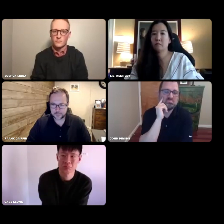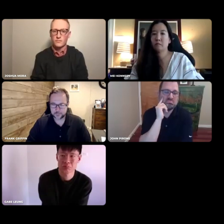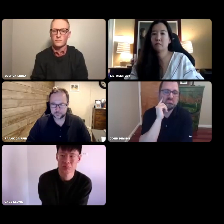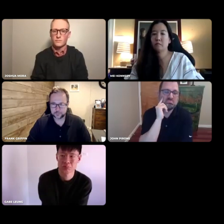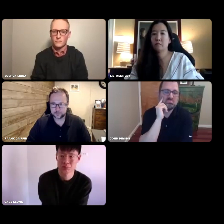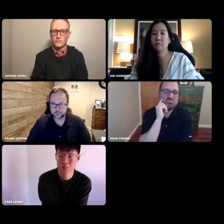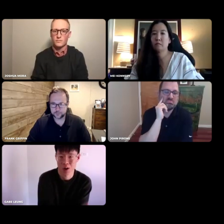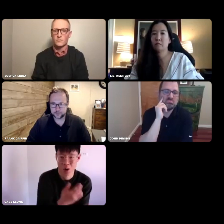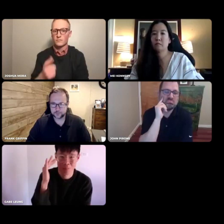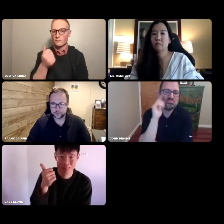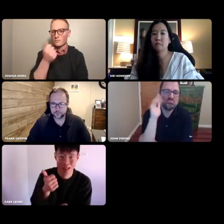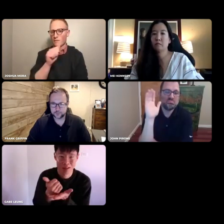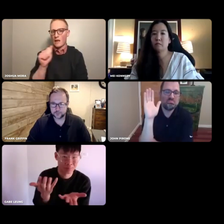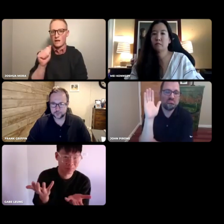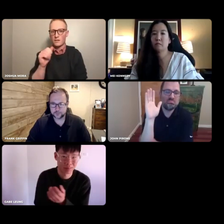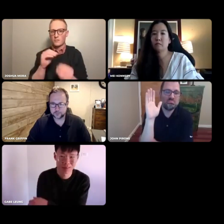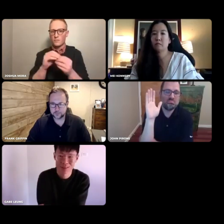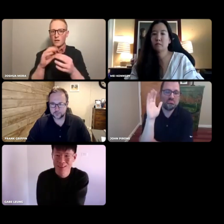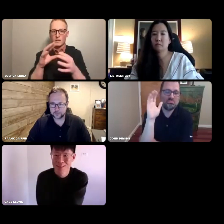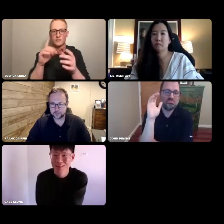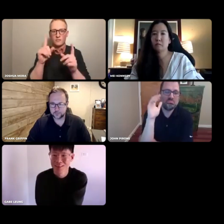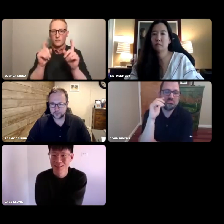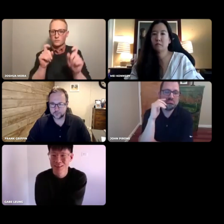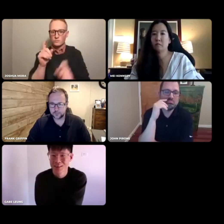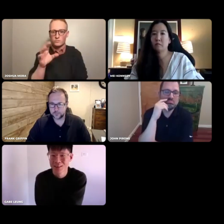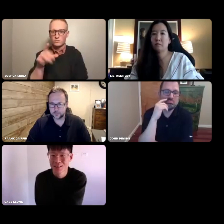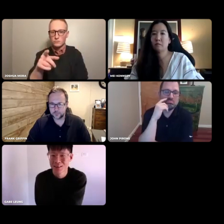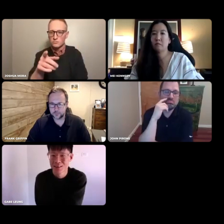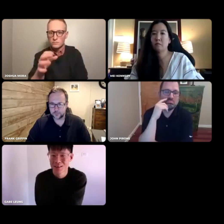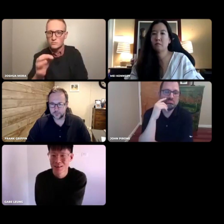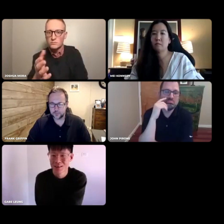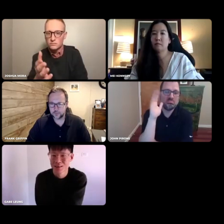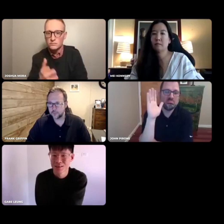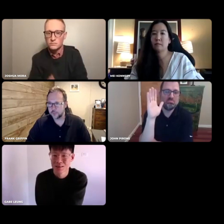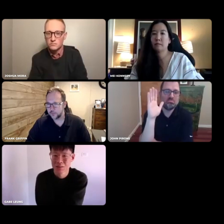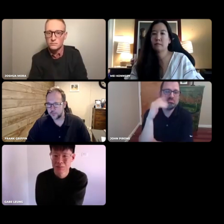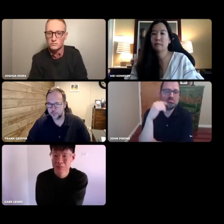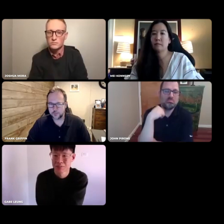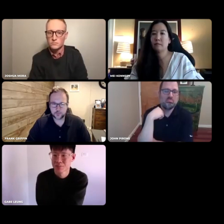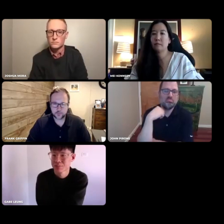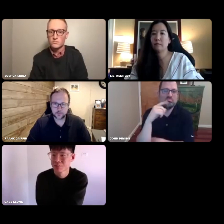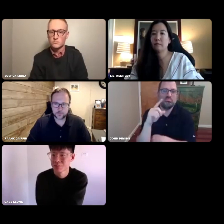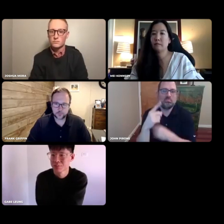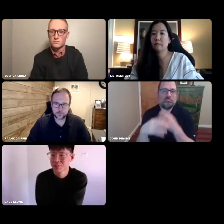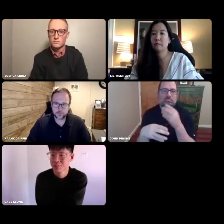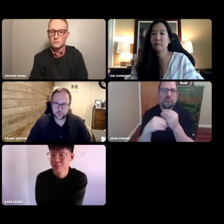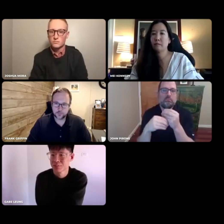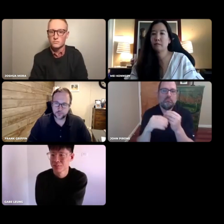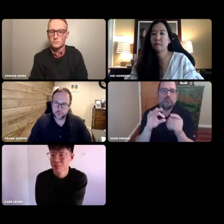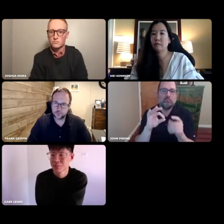It looks like we're getting more questions. But, John, go ahead.